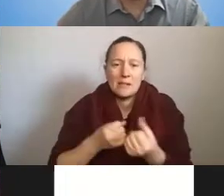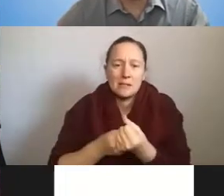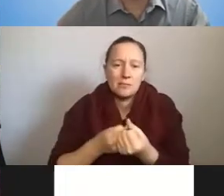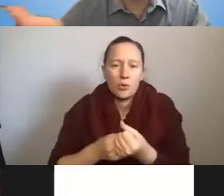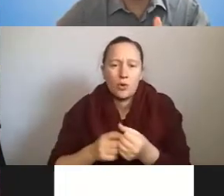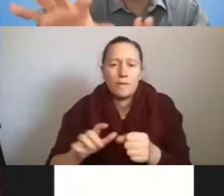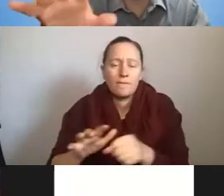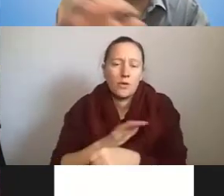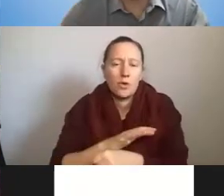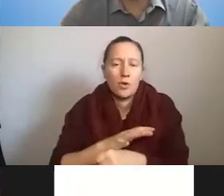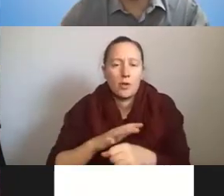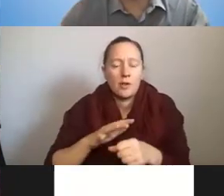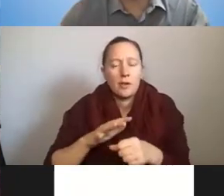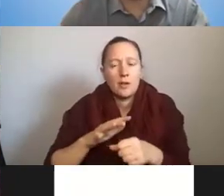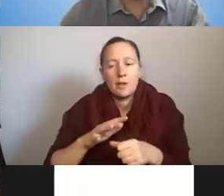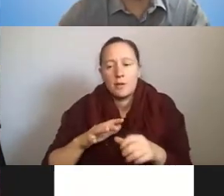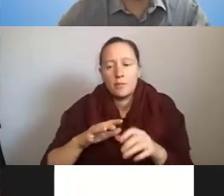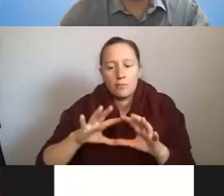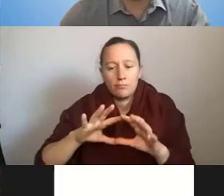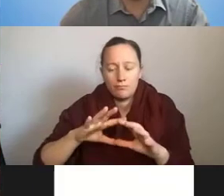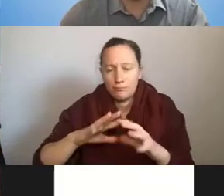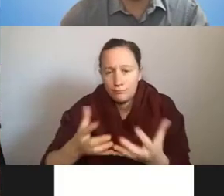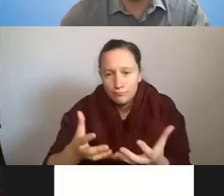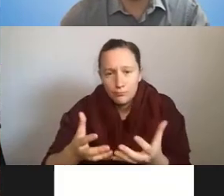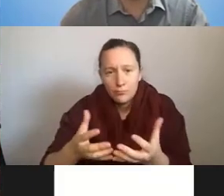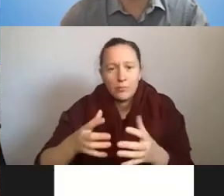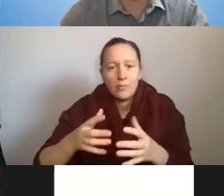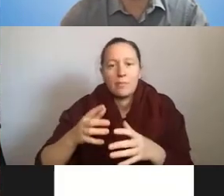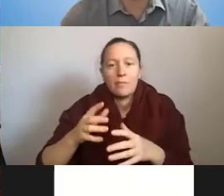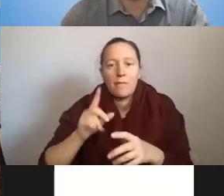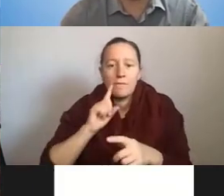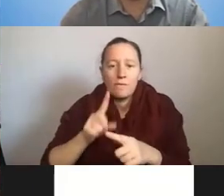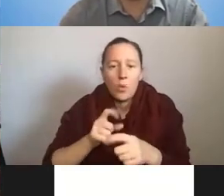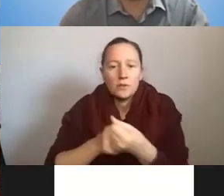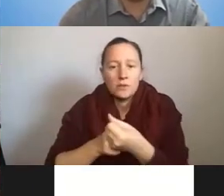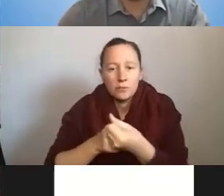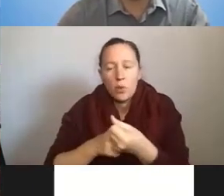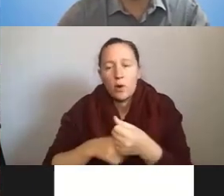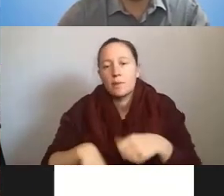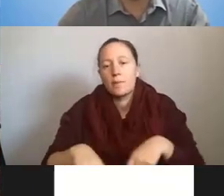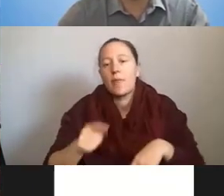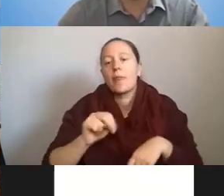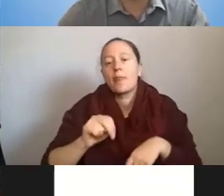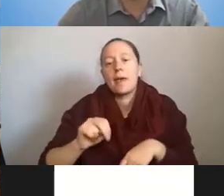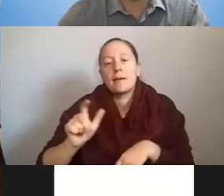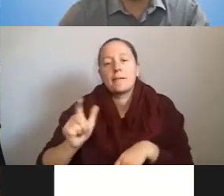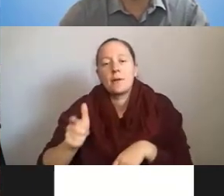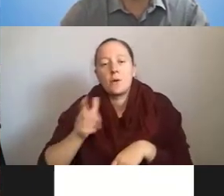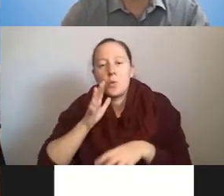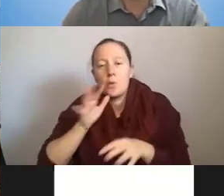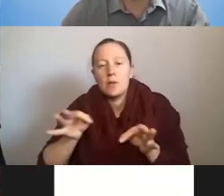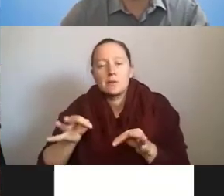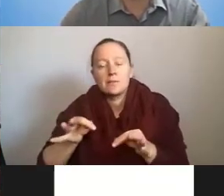And then after I talk about the network, I can also talk very briefly about some of the other programs at NIH that do support academics who are interested